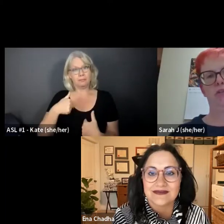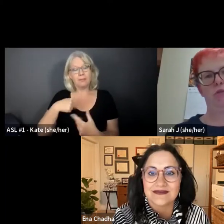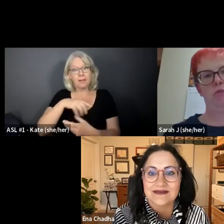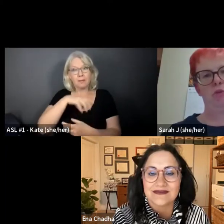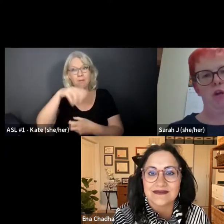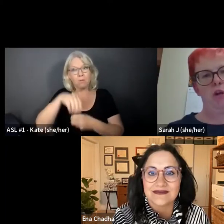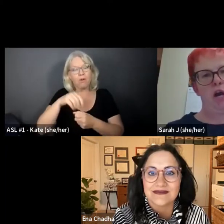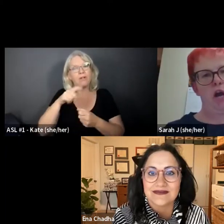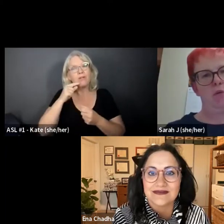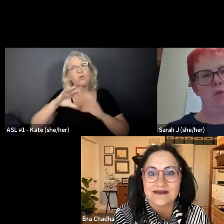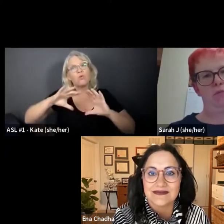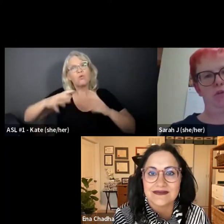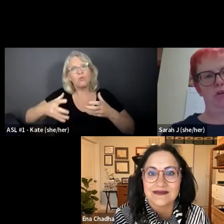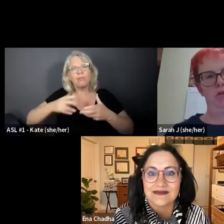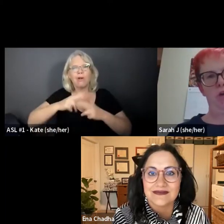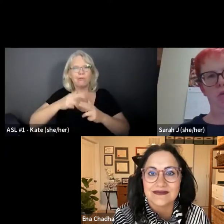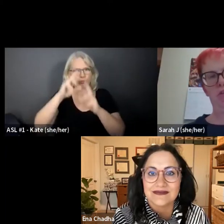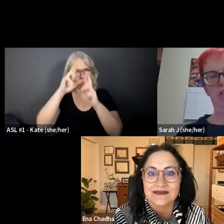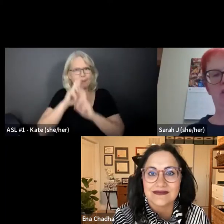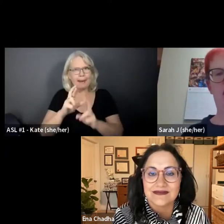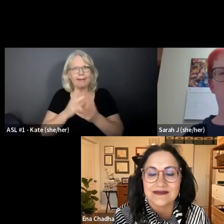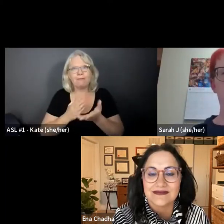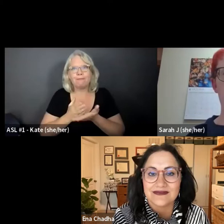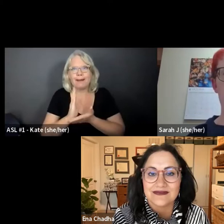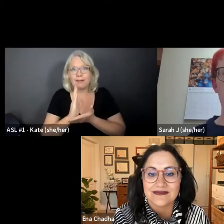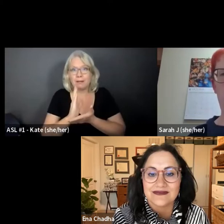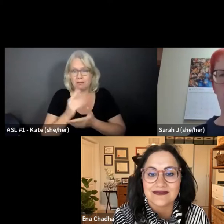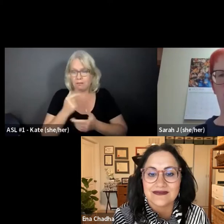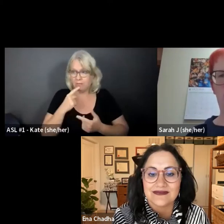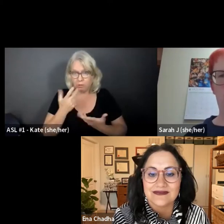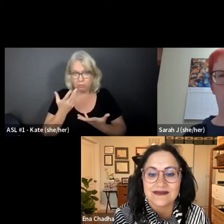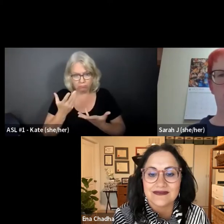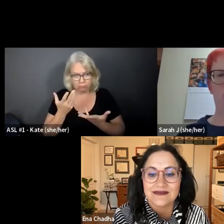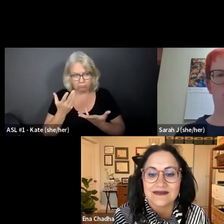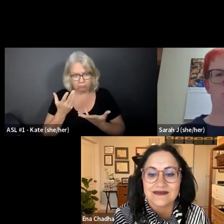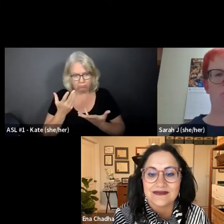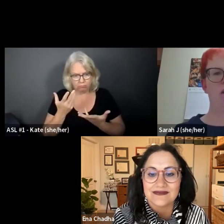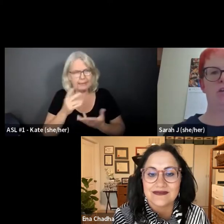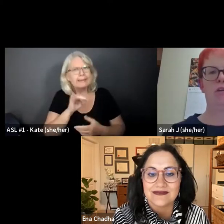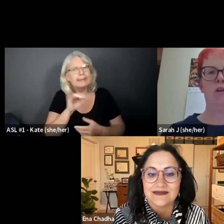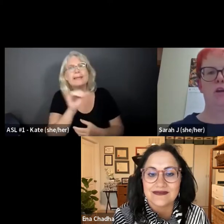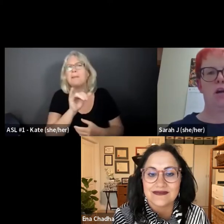GROUP FOR ALMOST EXACTLY THE SAME AMOUNT OF TIME AS BRETT.